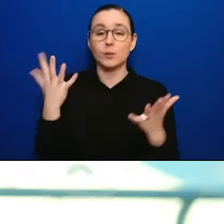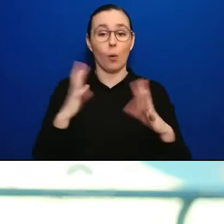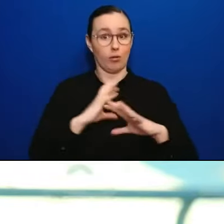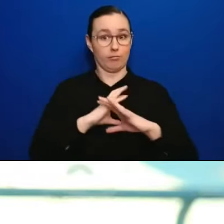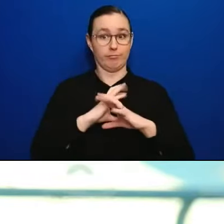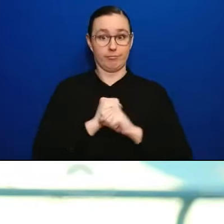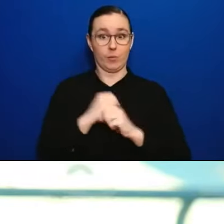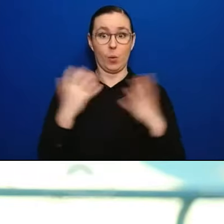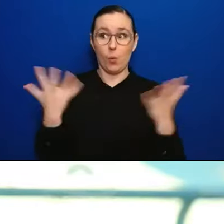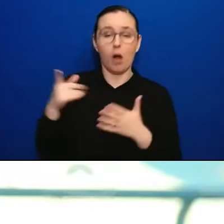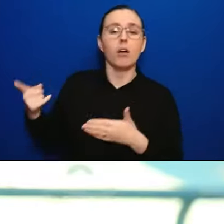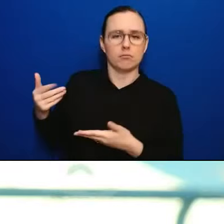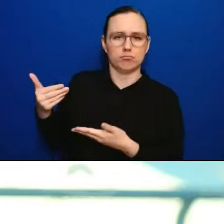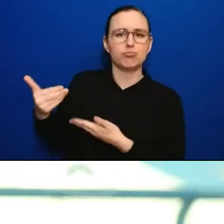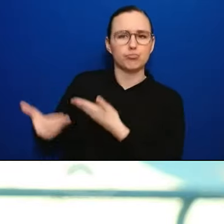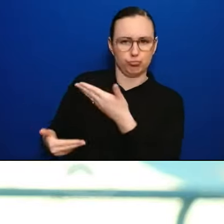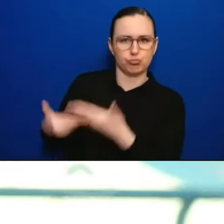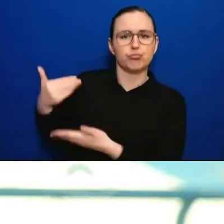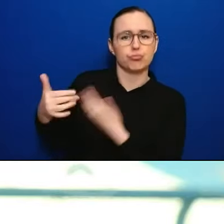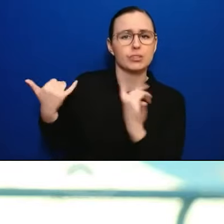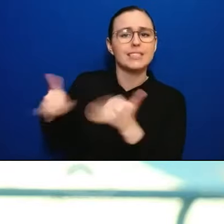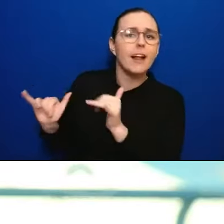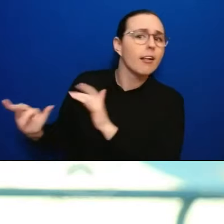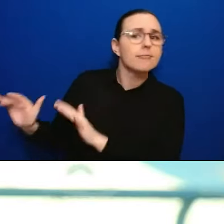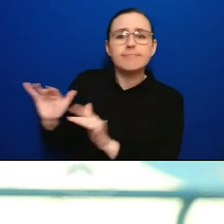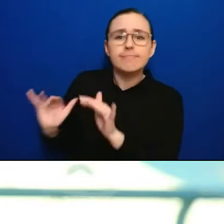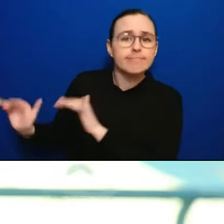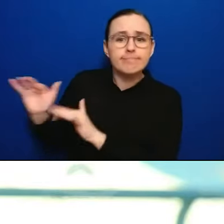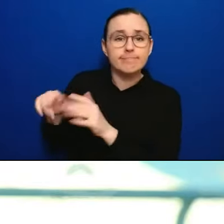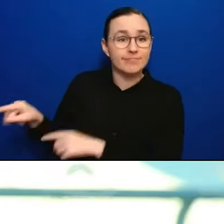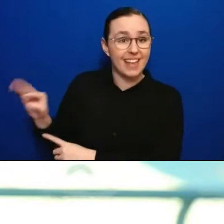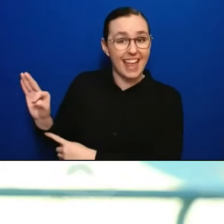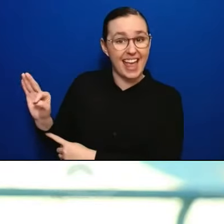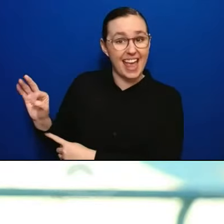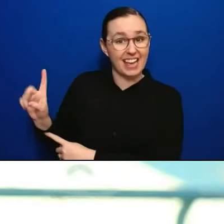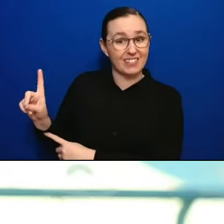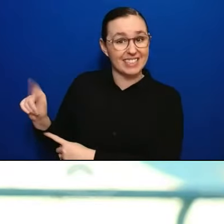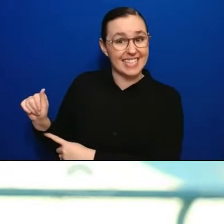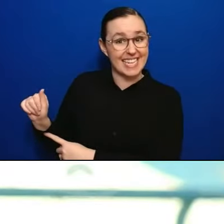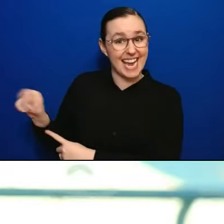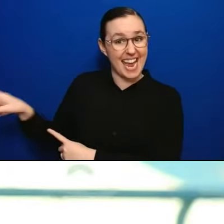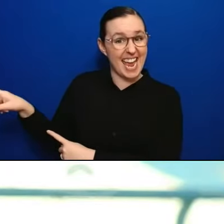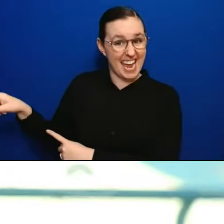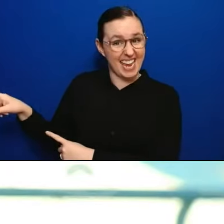kids in that age group and in teenagers. So the short answer is they are